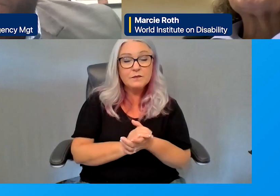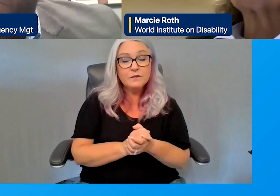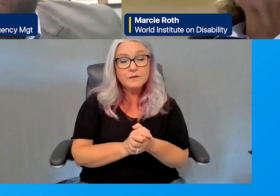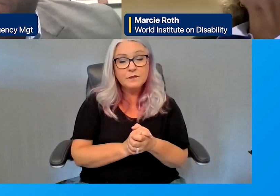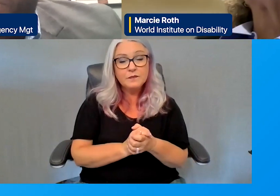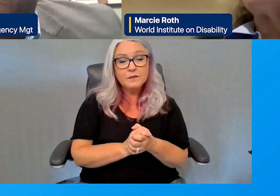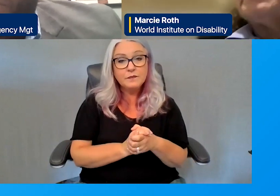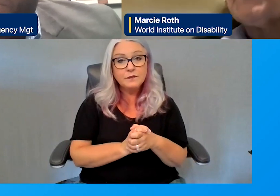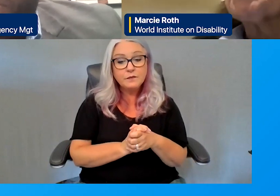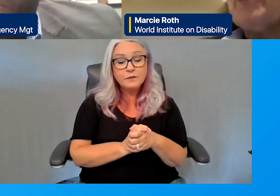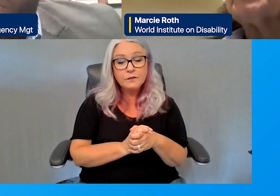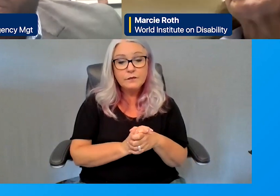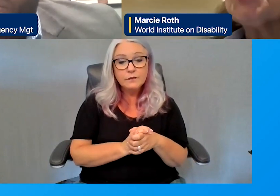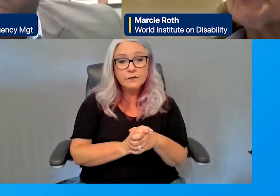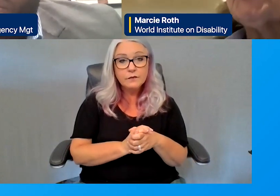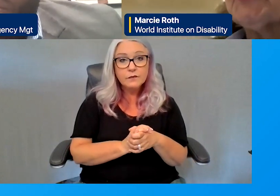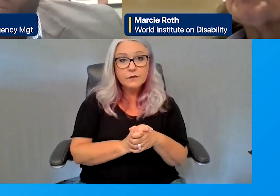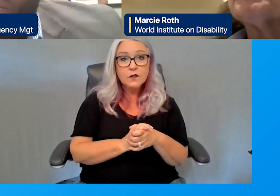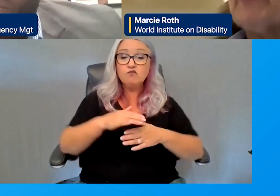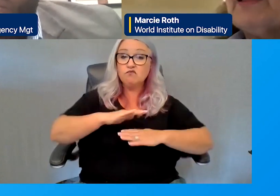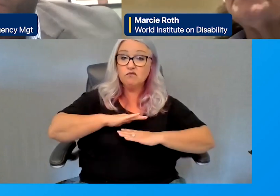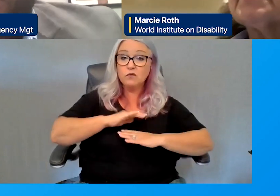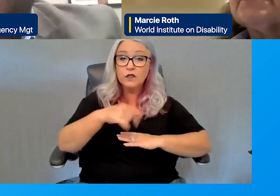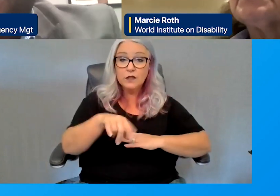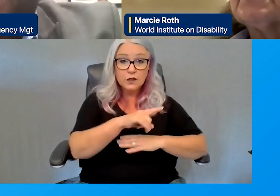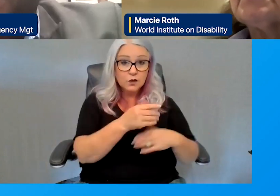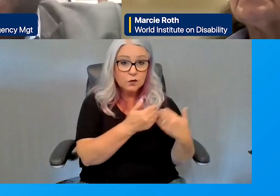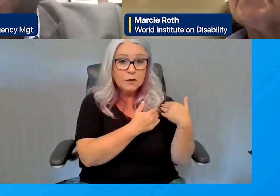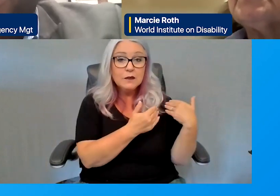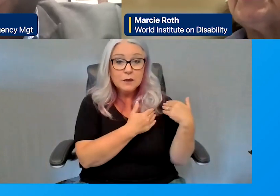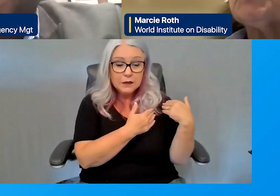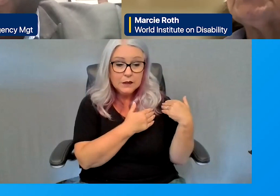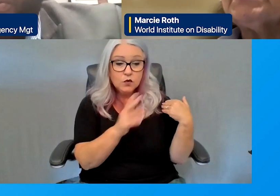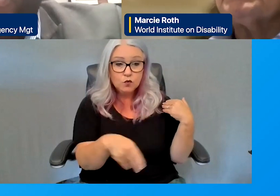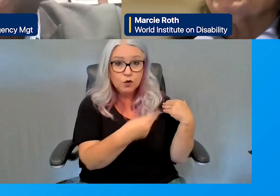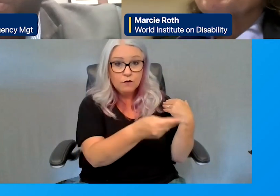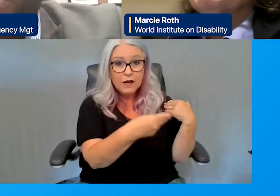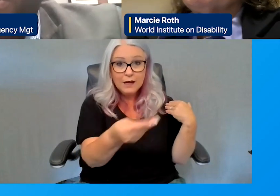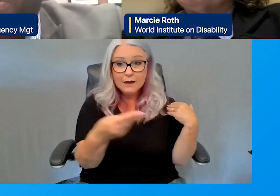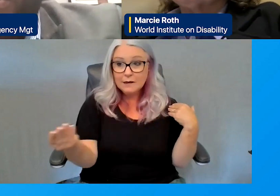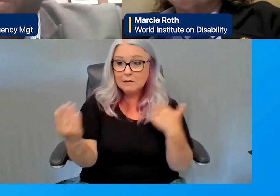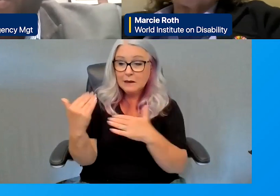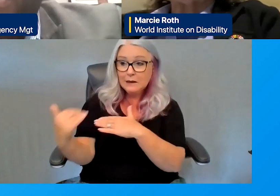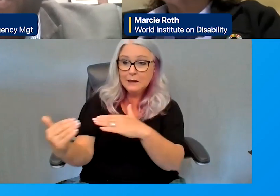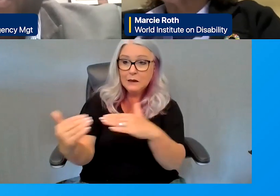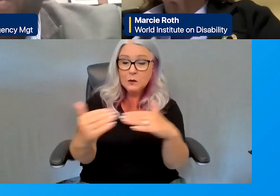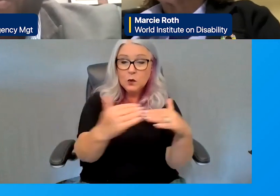to meet their obligations, to provide the equally effective